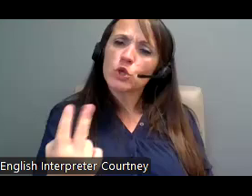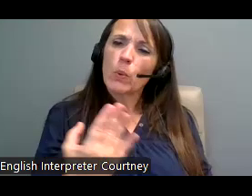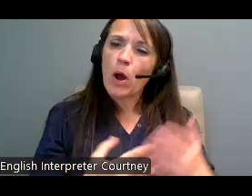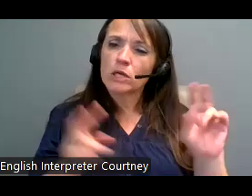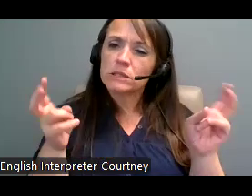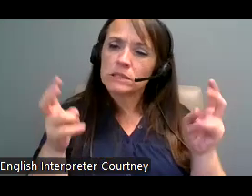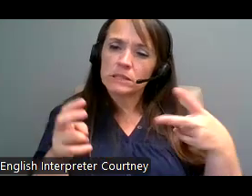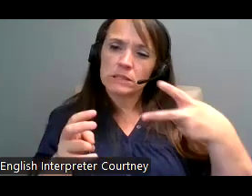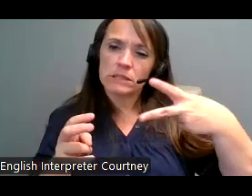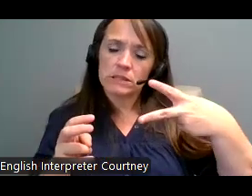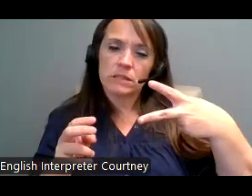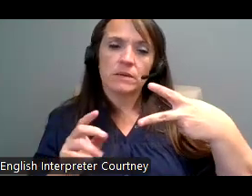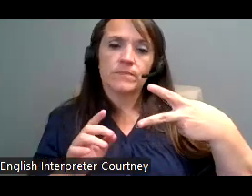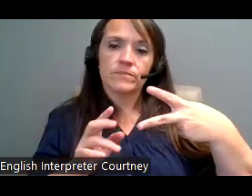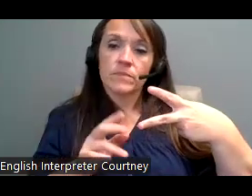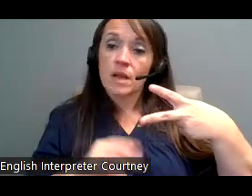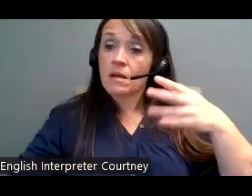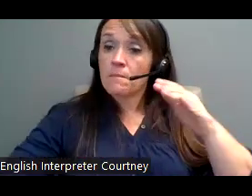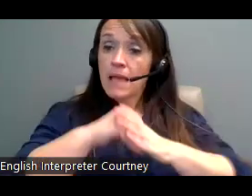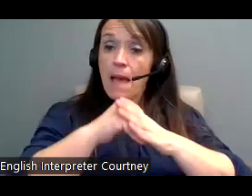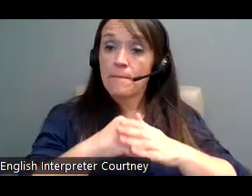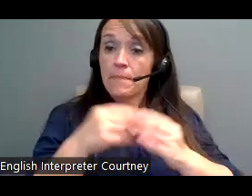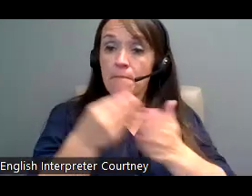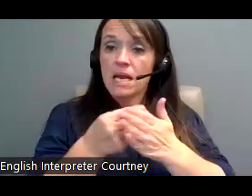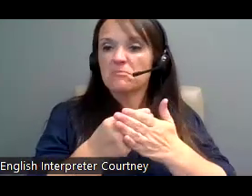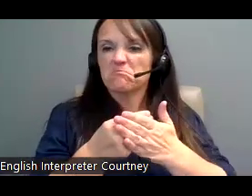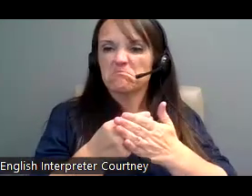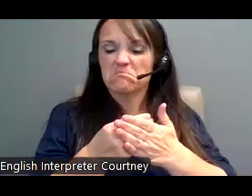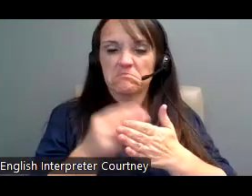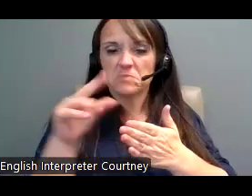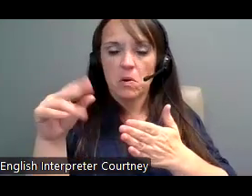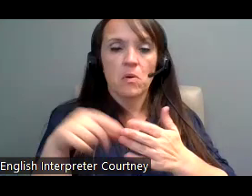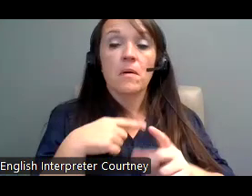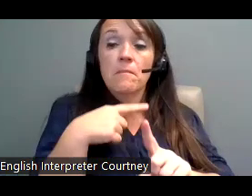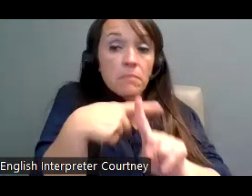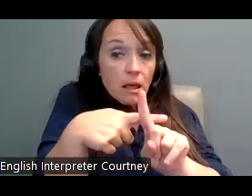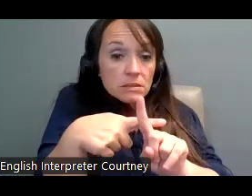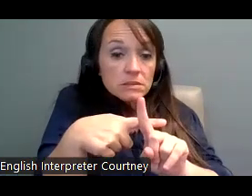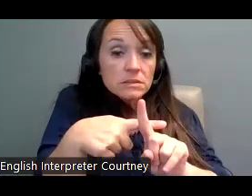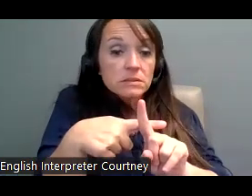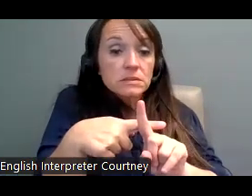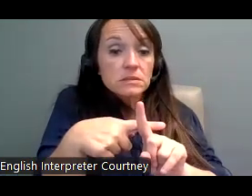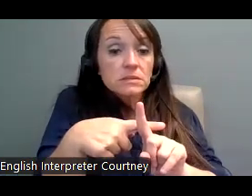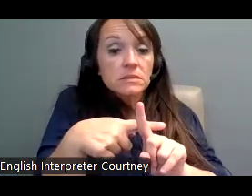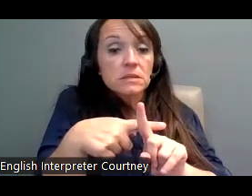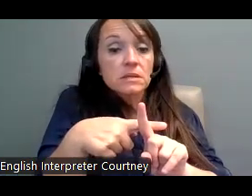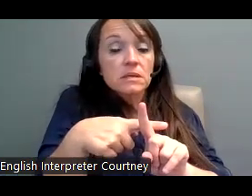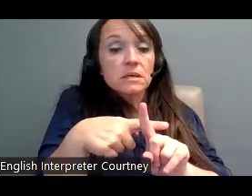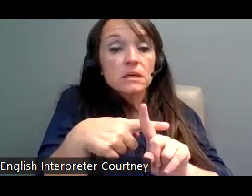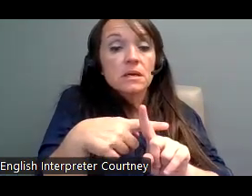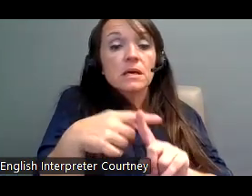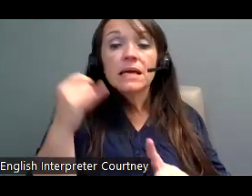does not have a financial cap to it, and the secondary part of it is if the client meet a critical need,